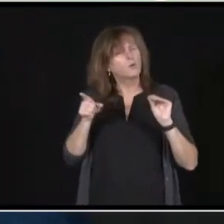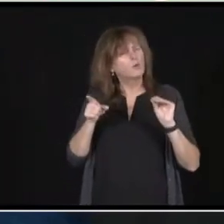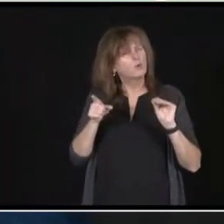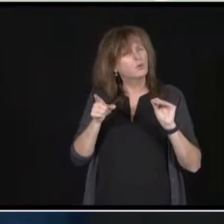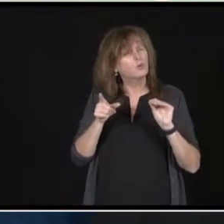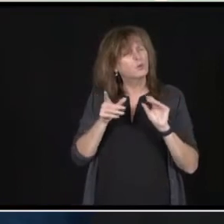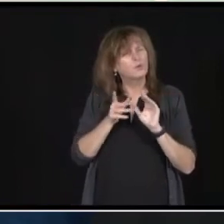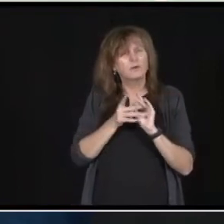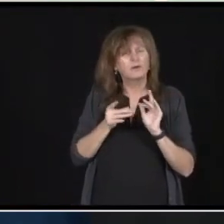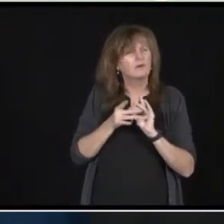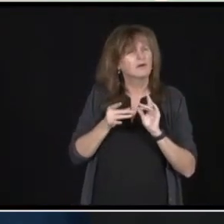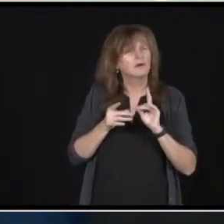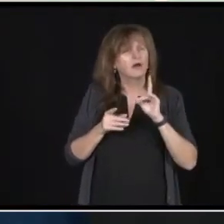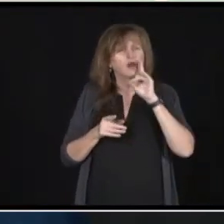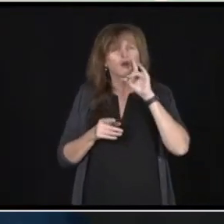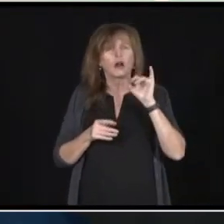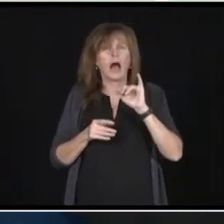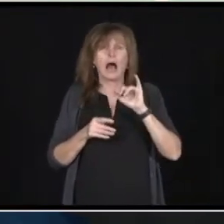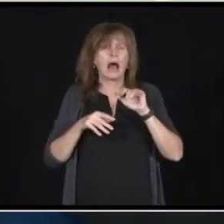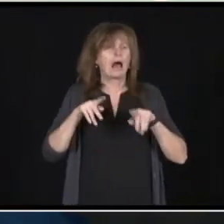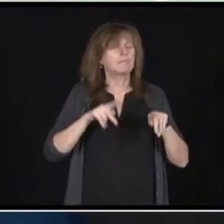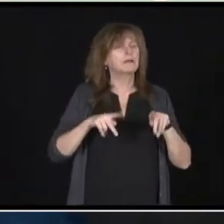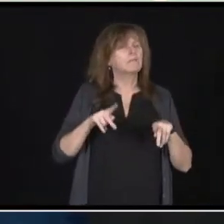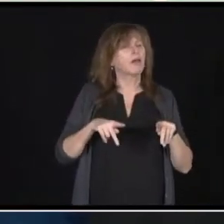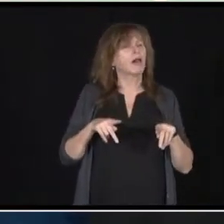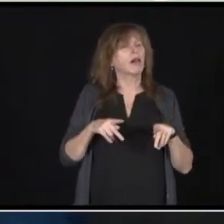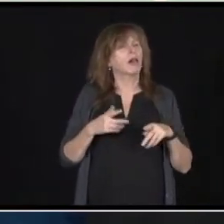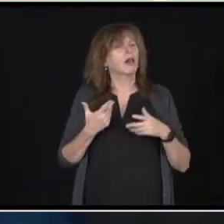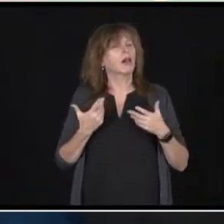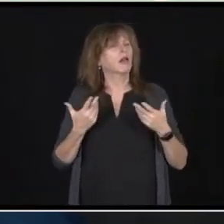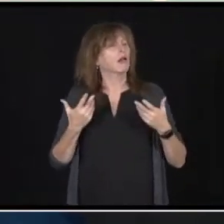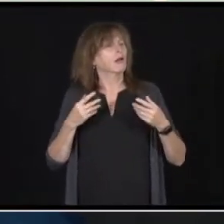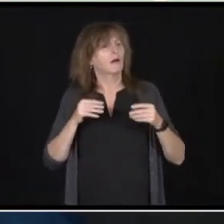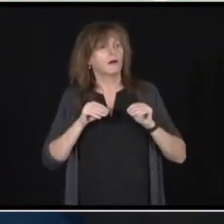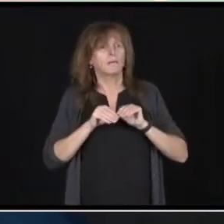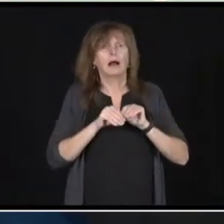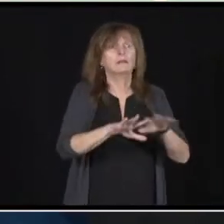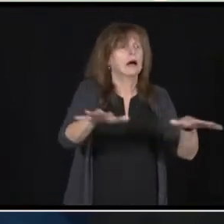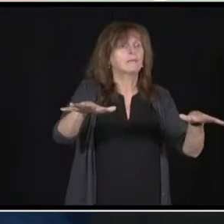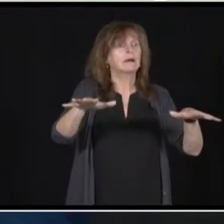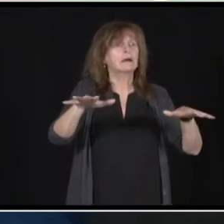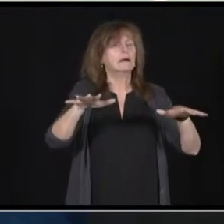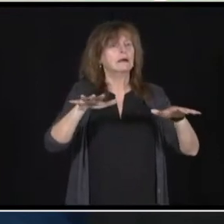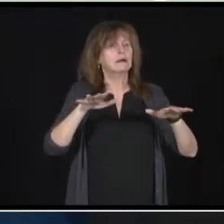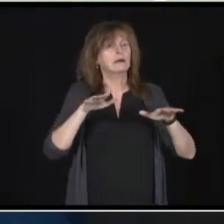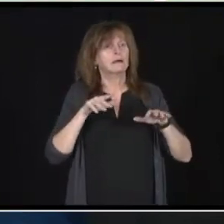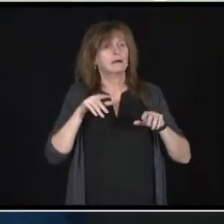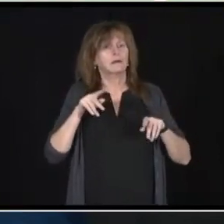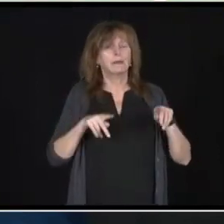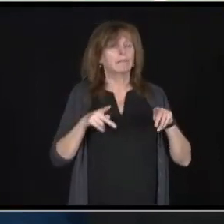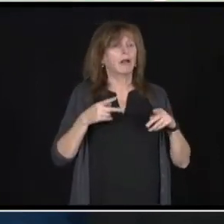everywhere relaxed and started to act I think like there was no pandemic. And some people are still acting that way.